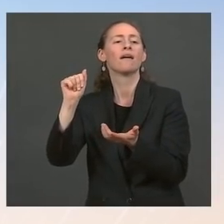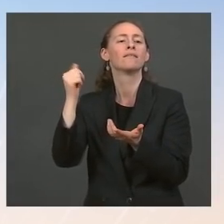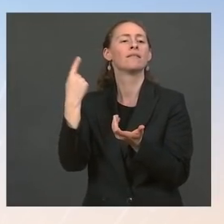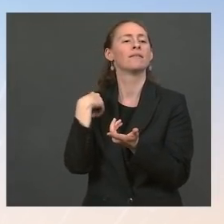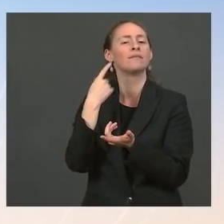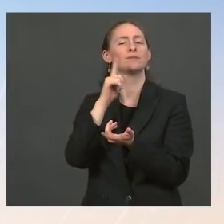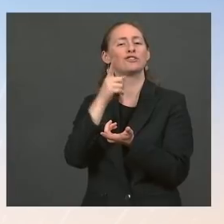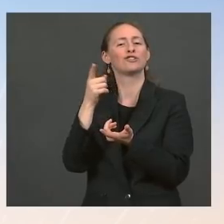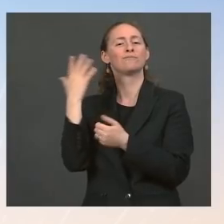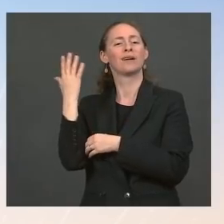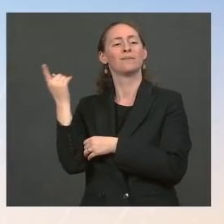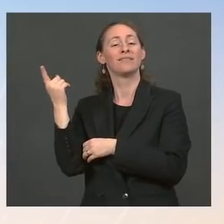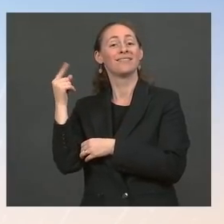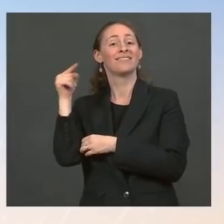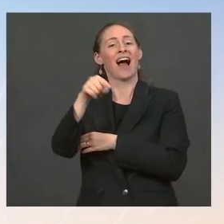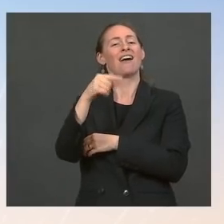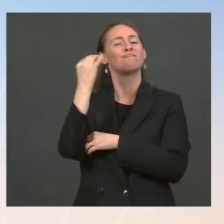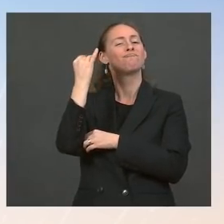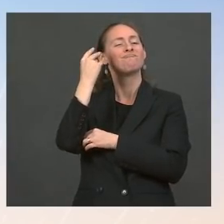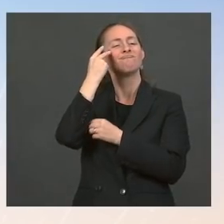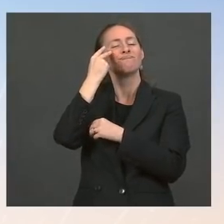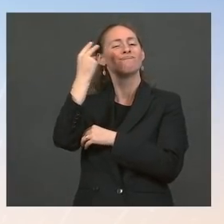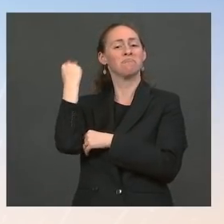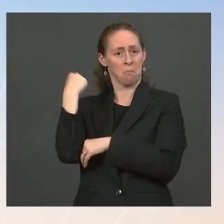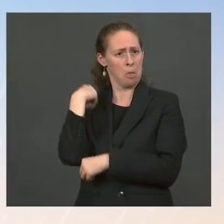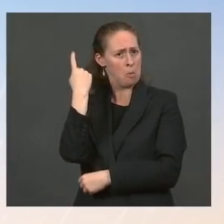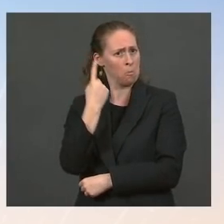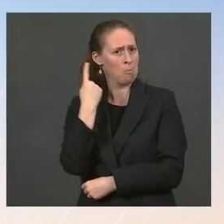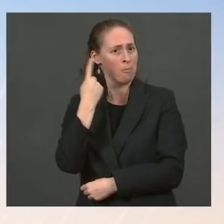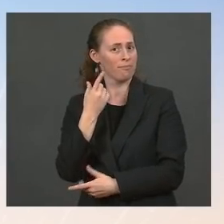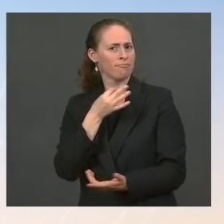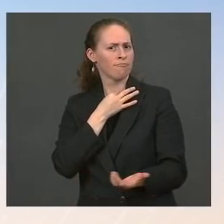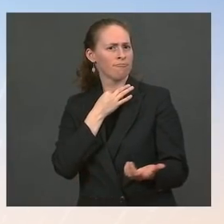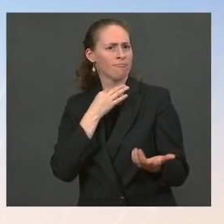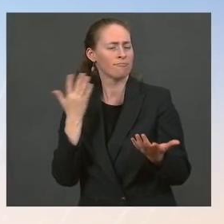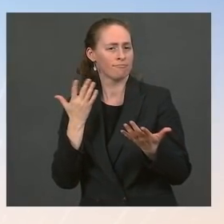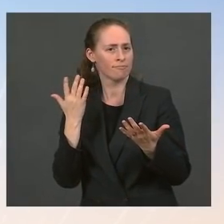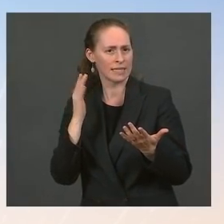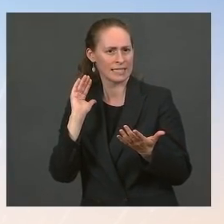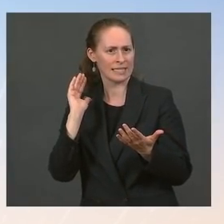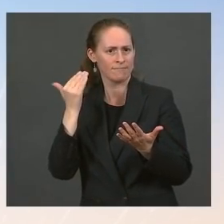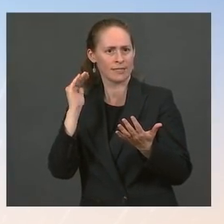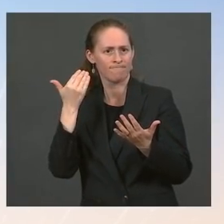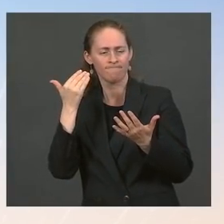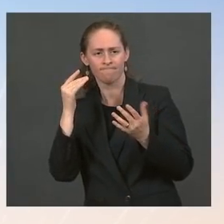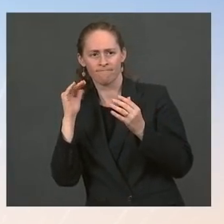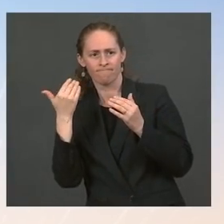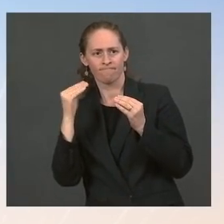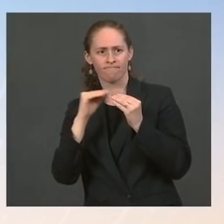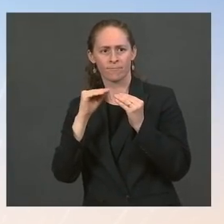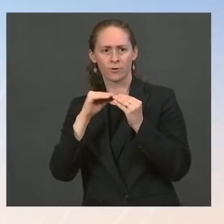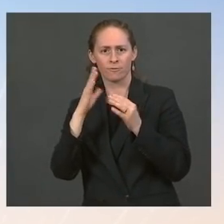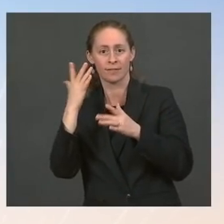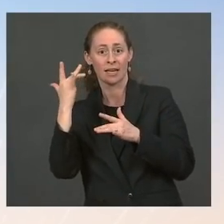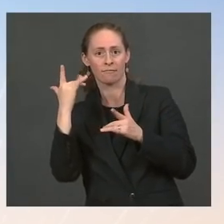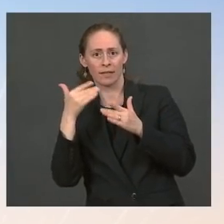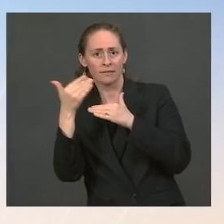that the sticking points at this point are West Virginia and Arizona. We saw it play out with Bernie Sanders that Joe Manchin